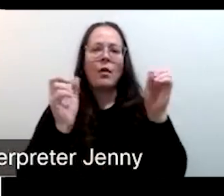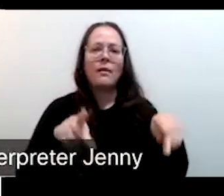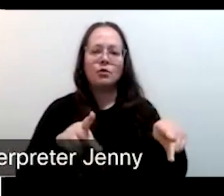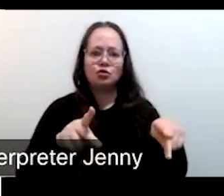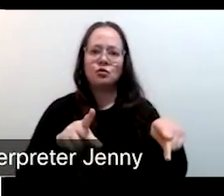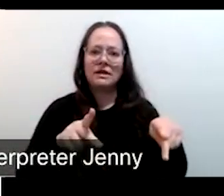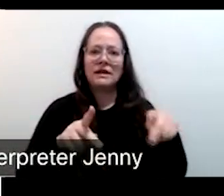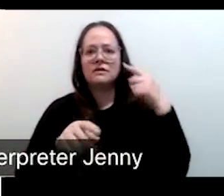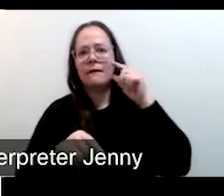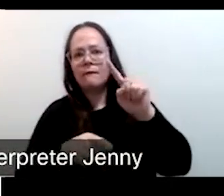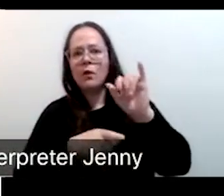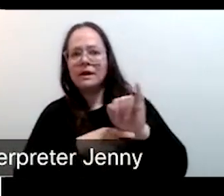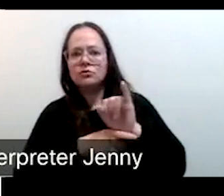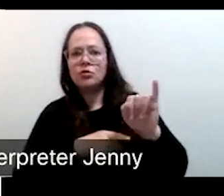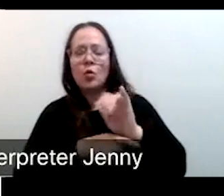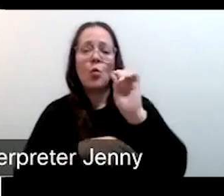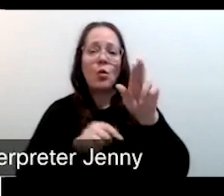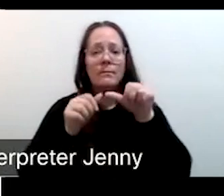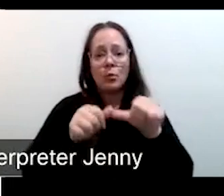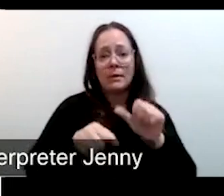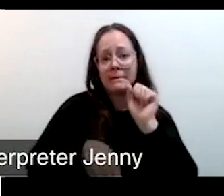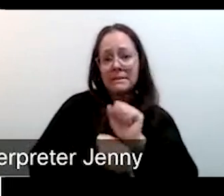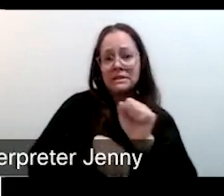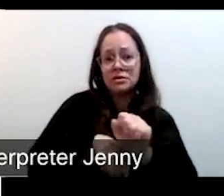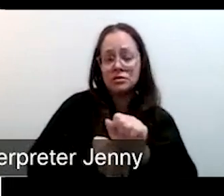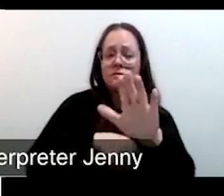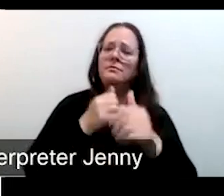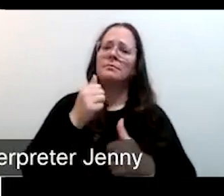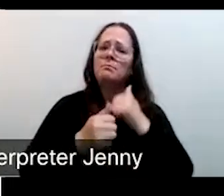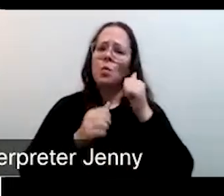or permanent positions. Most of these opportunities are paid.